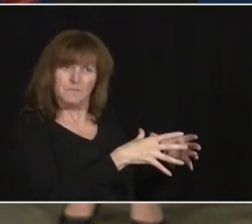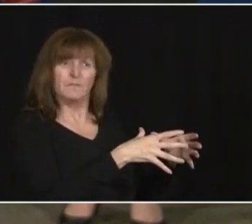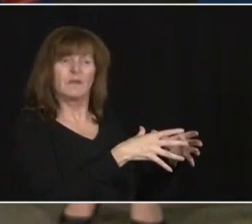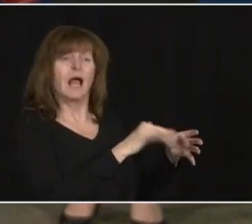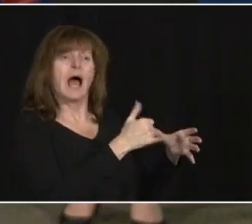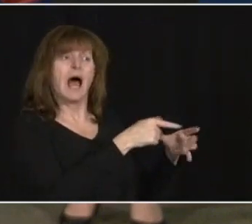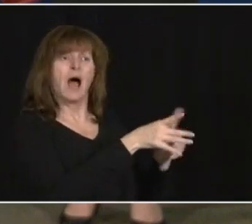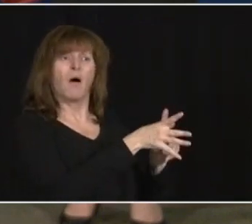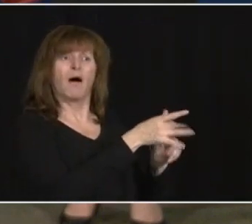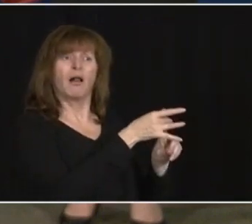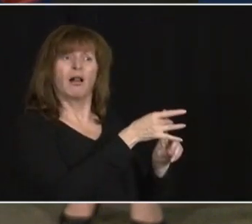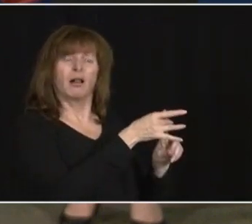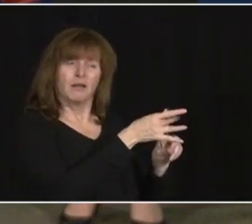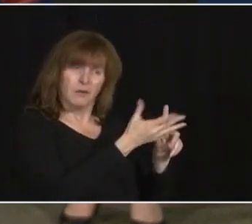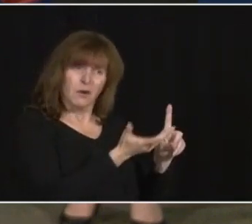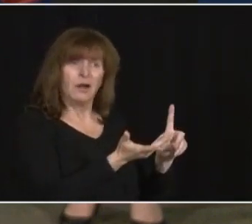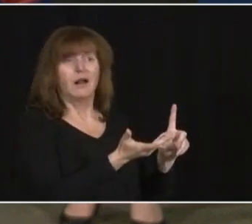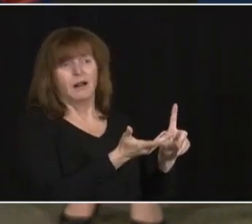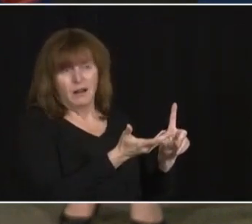vulnerable populations that are there